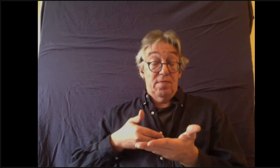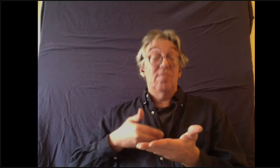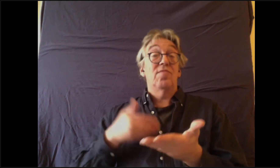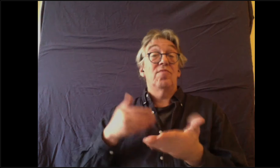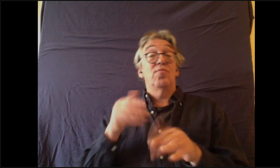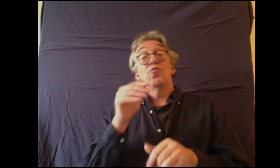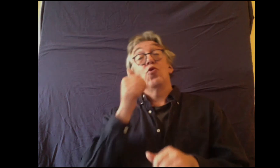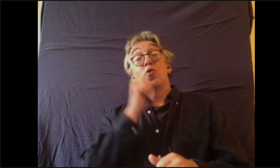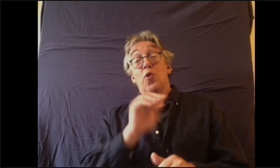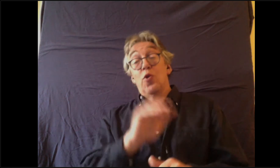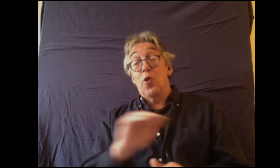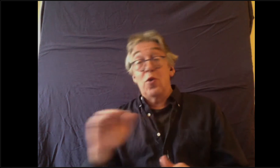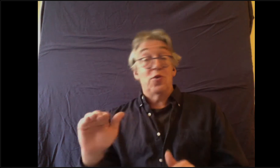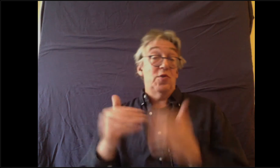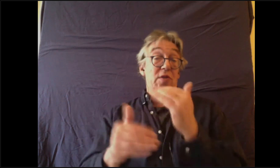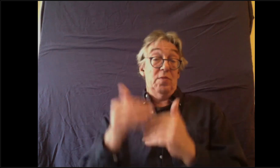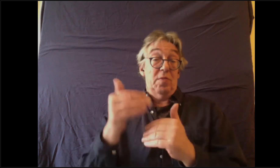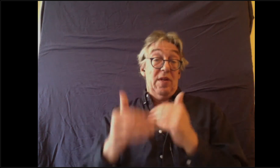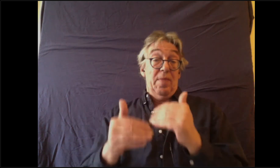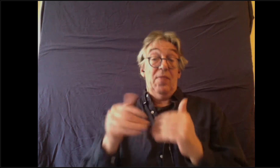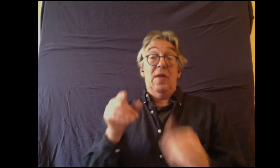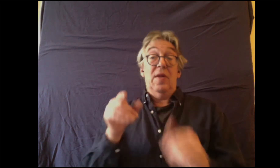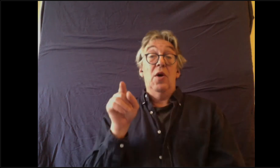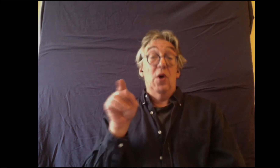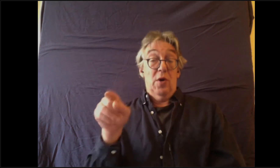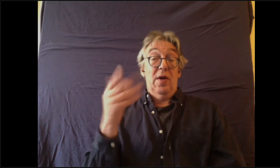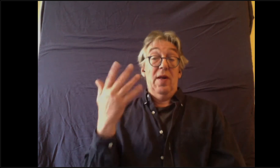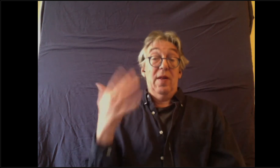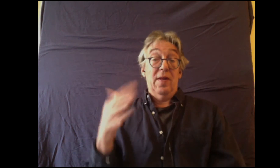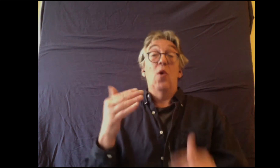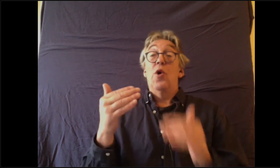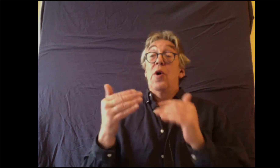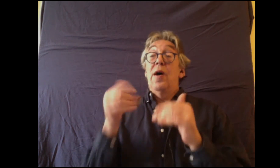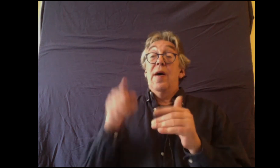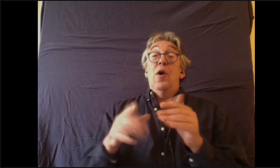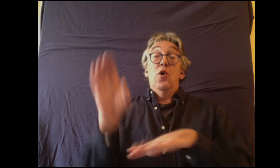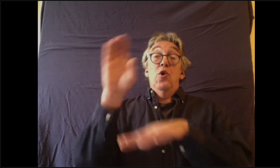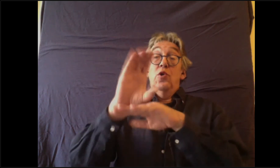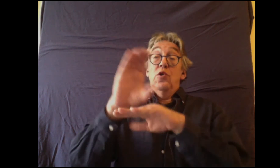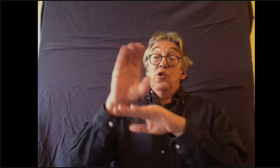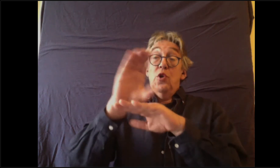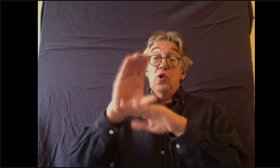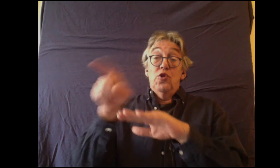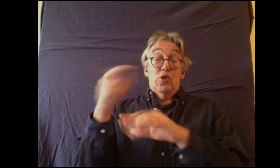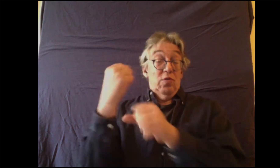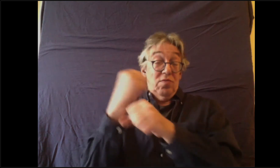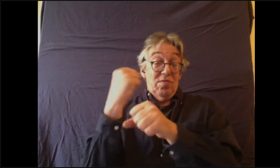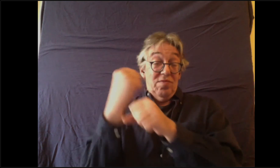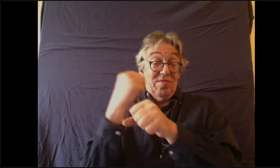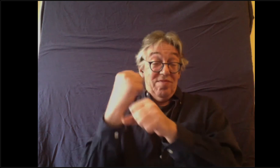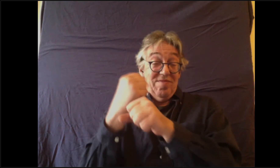She's the disability director in a church besides her daily work. She is a very busy woman.